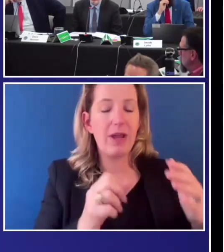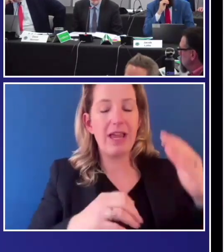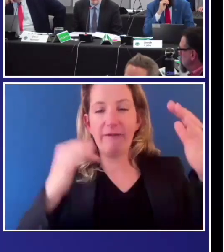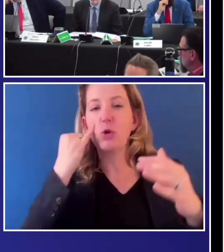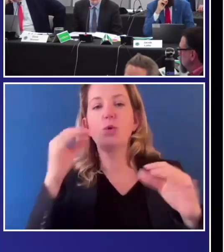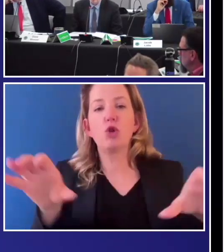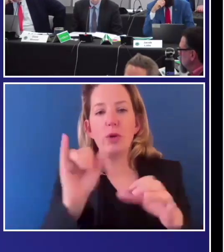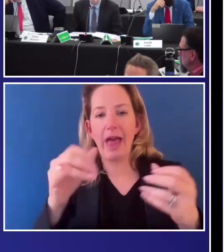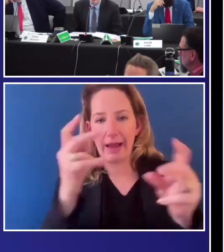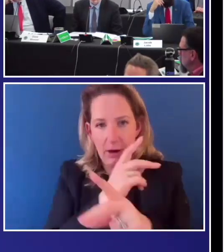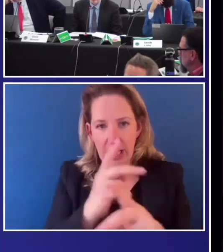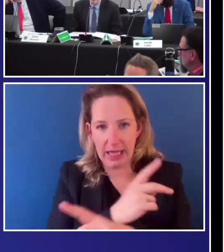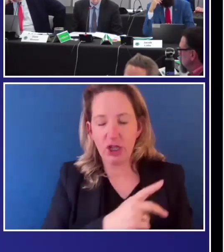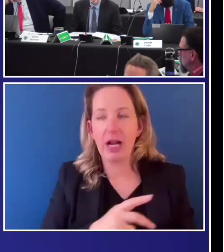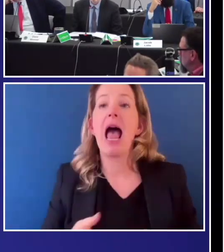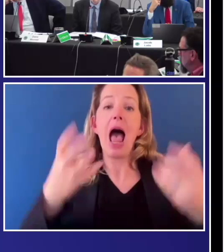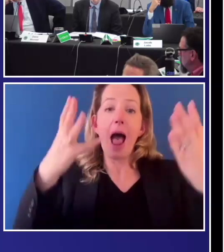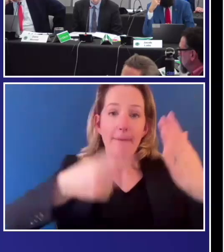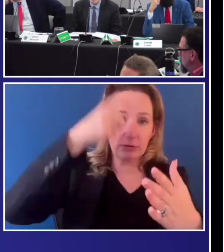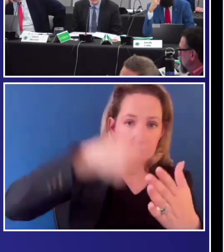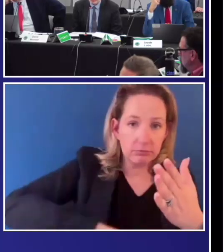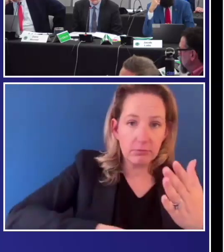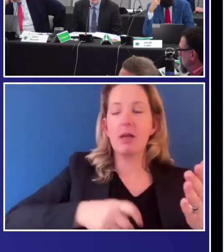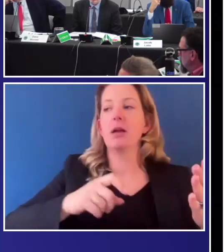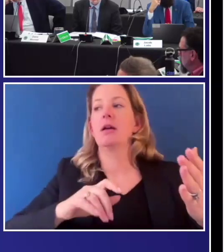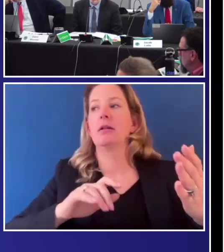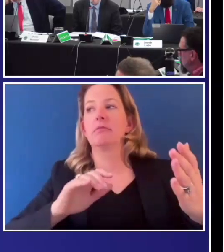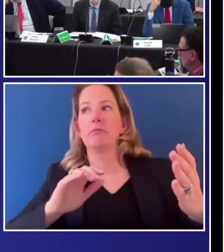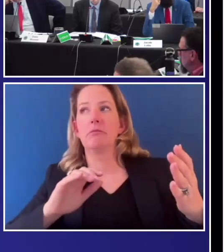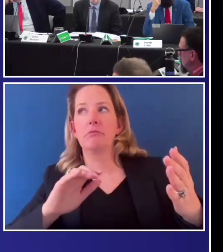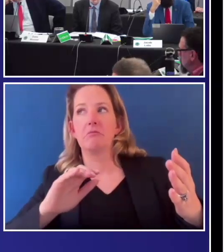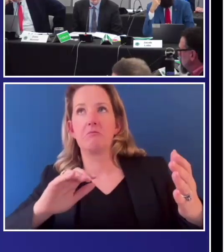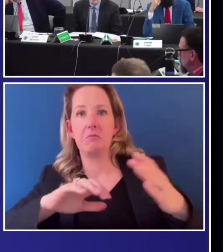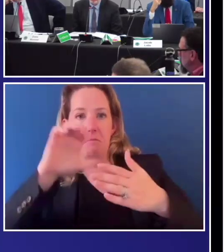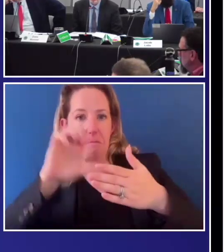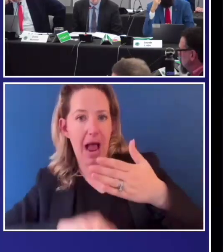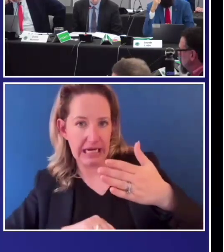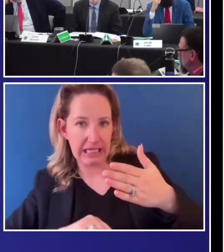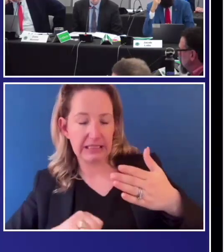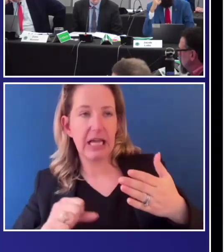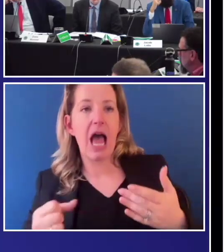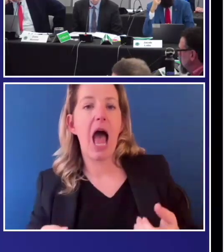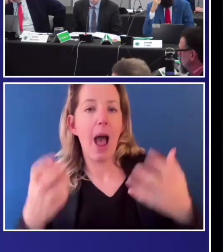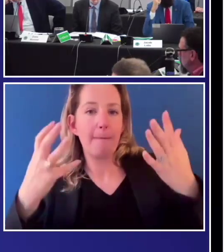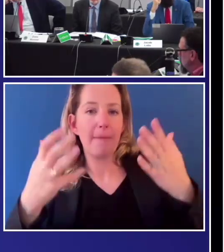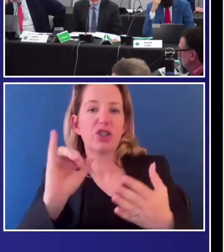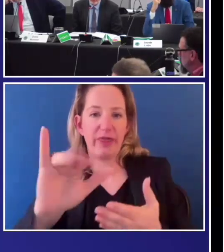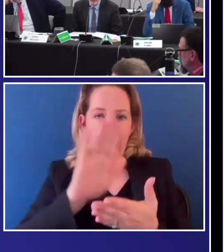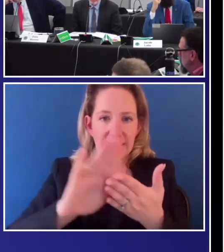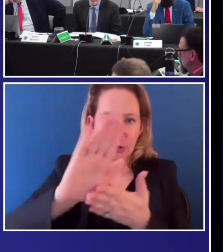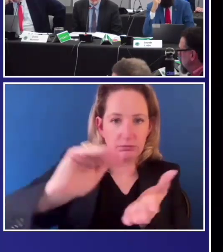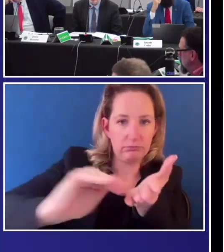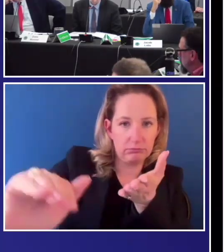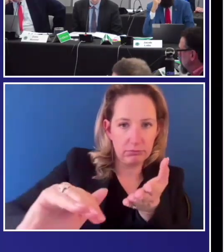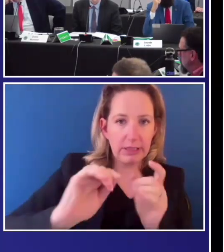calculation, the result serves as the cap for the amount of debt that would be included for that particular individual